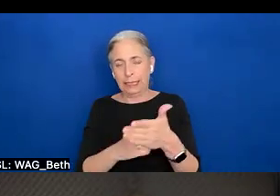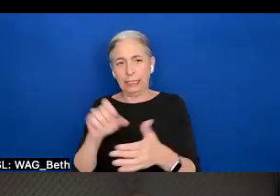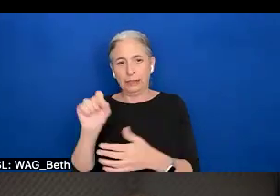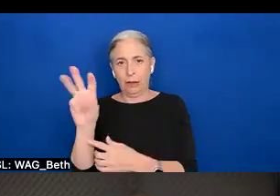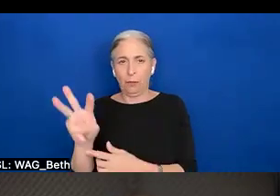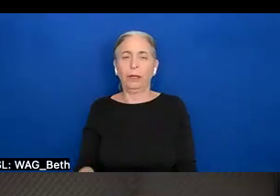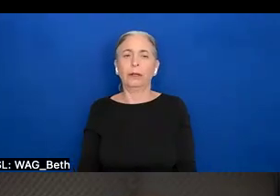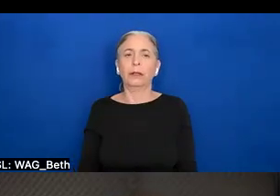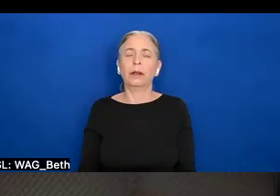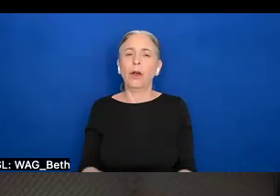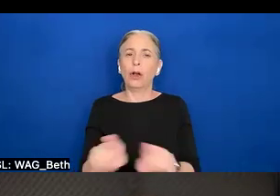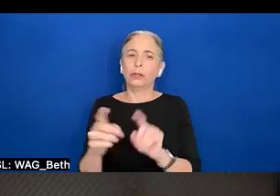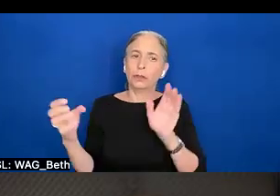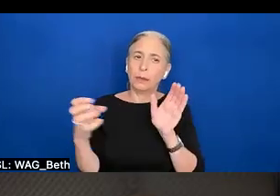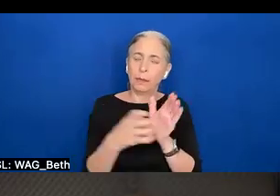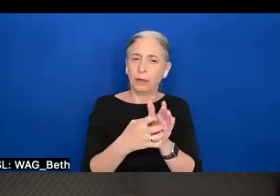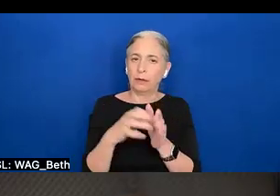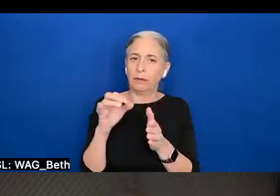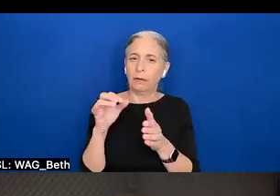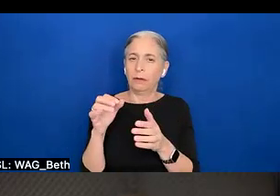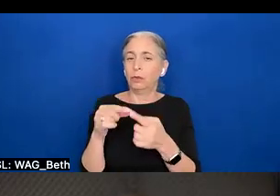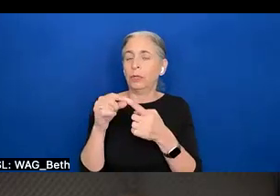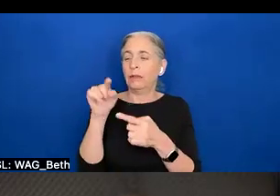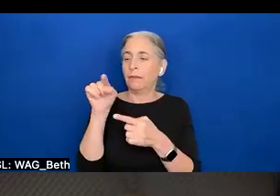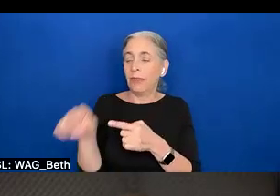software and the paragraph unit of the language.